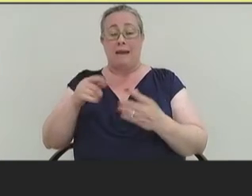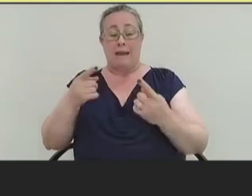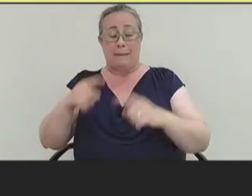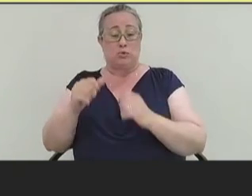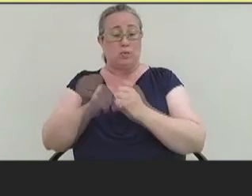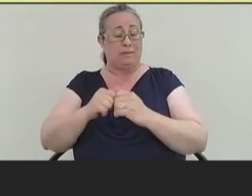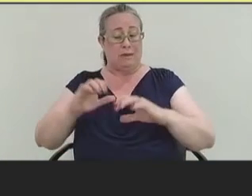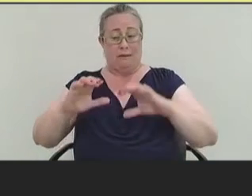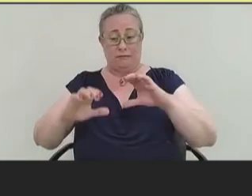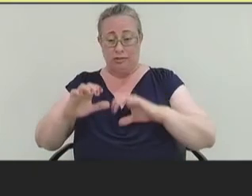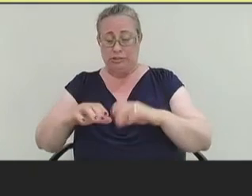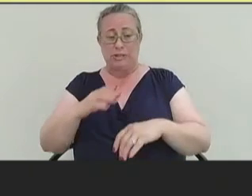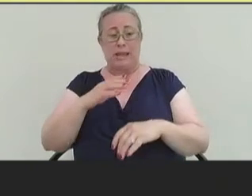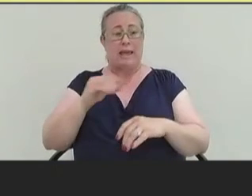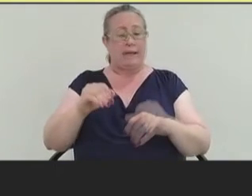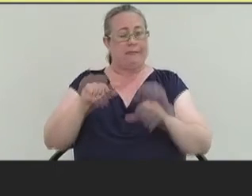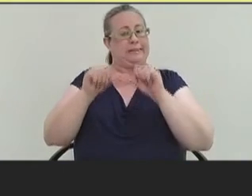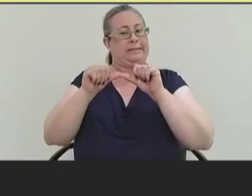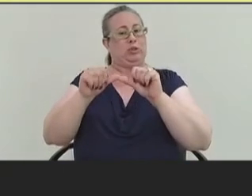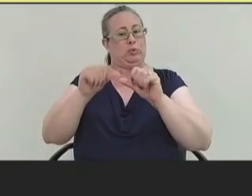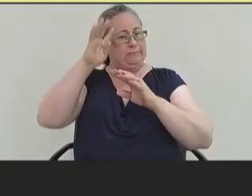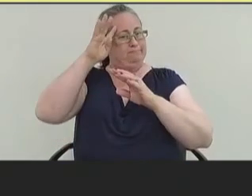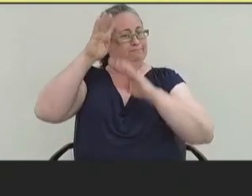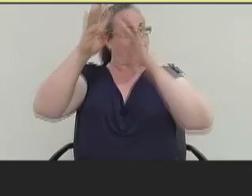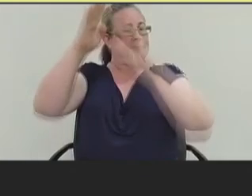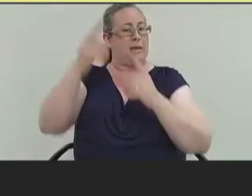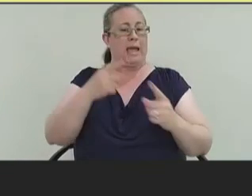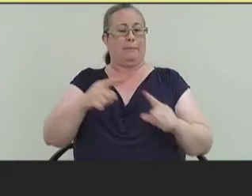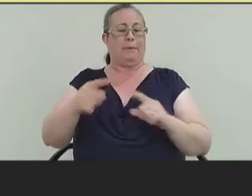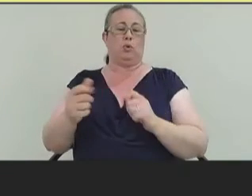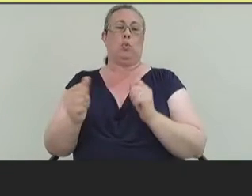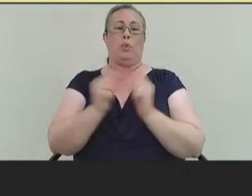realize there's continuous innovation that's happening even with the existing platforms.